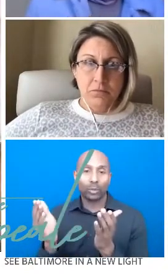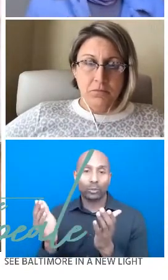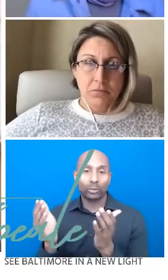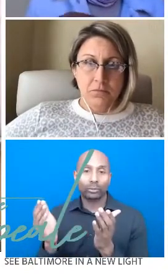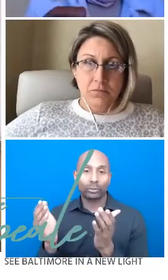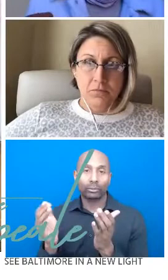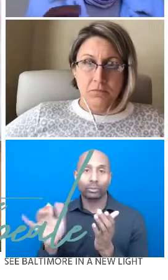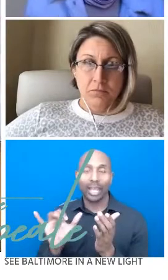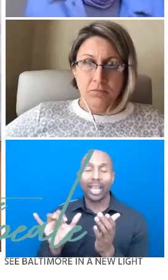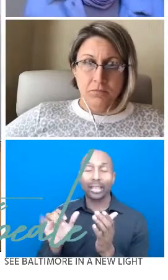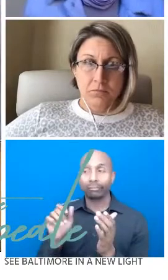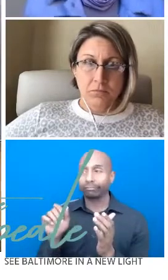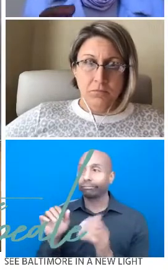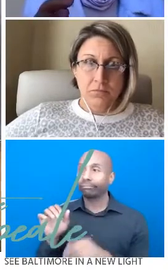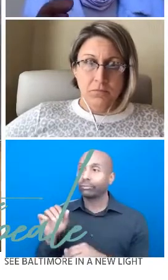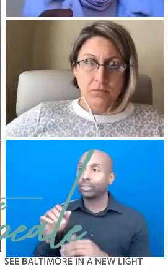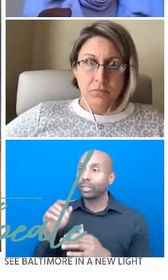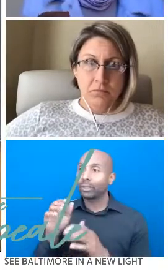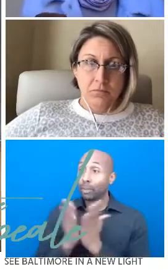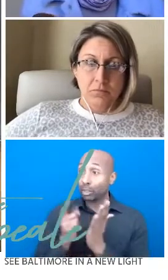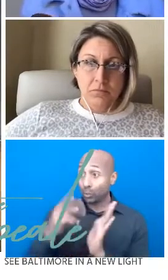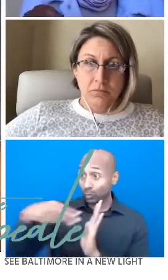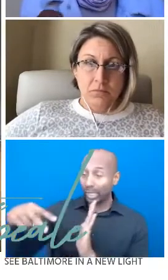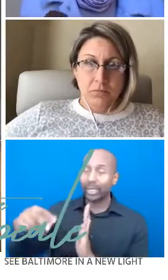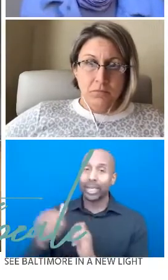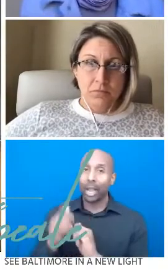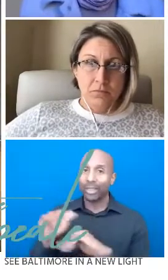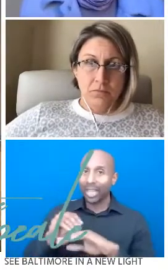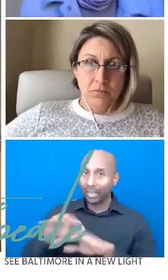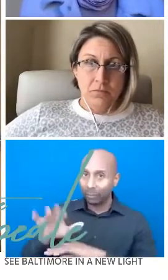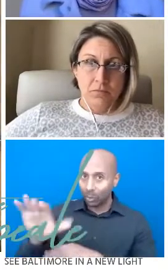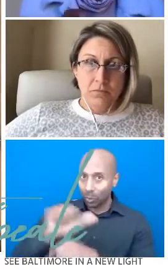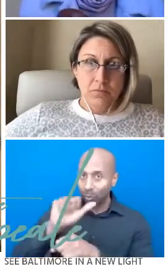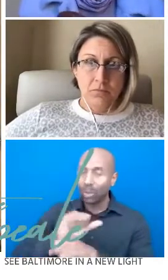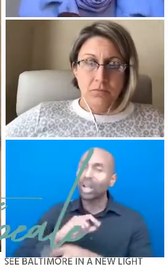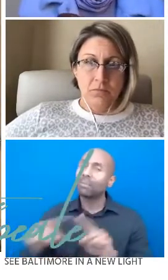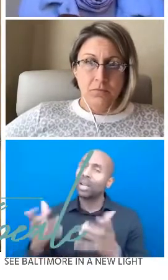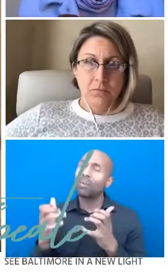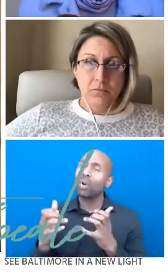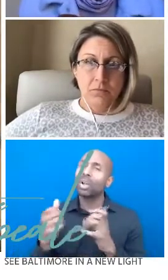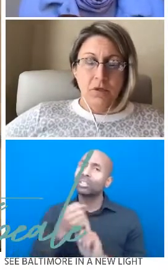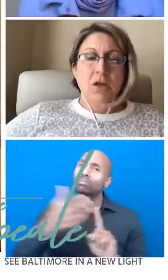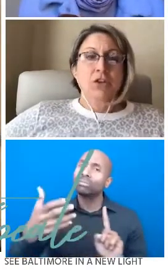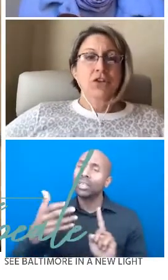your work, but also how meticulous the work is.